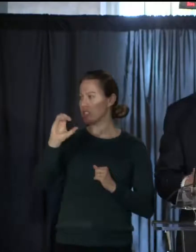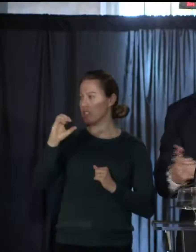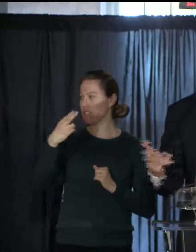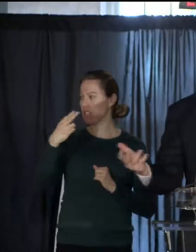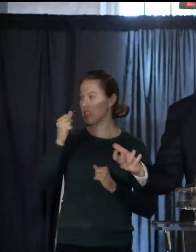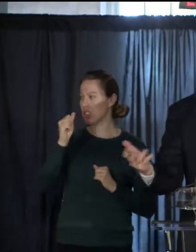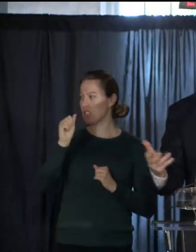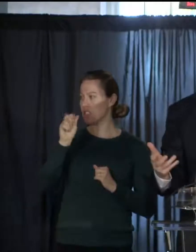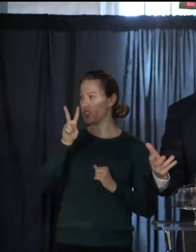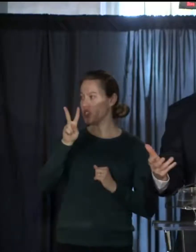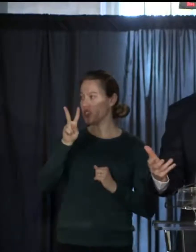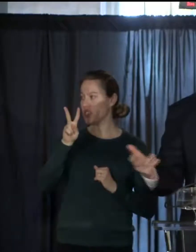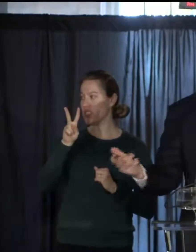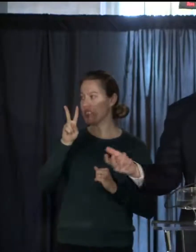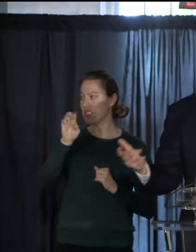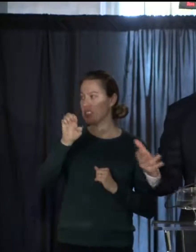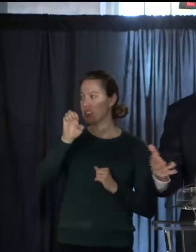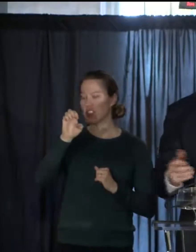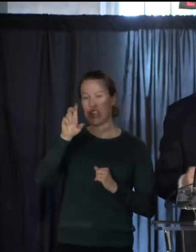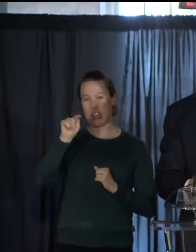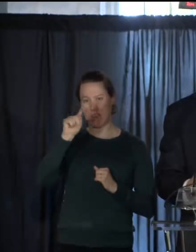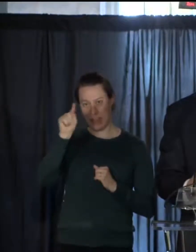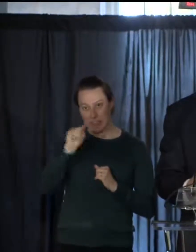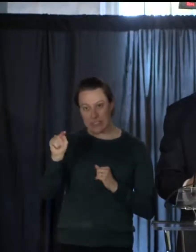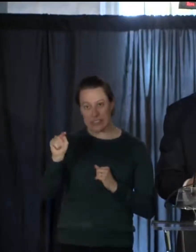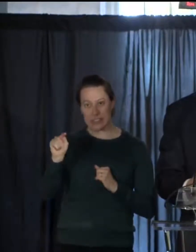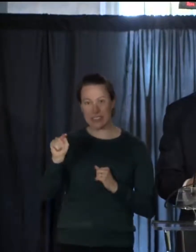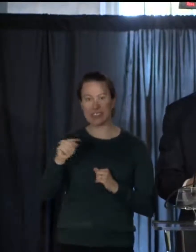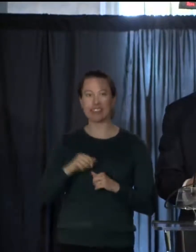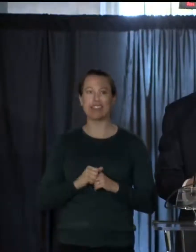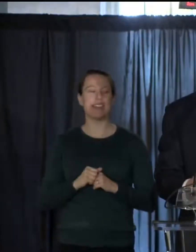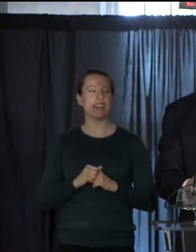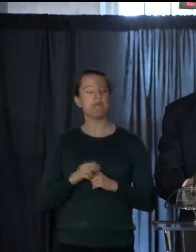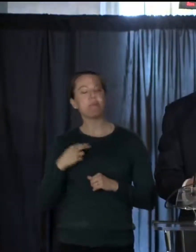WORKED WITH HIM ON SOME ISSUES AND I ALWAYS SAY, JASON, WHY ARE